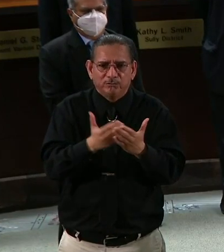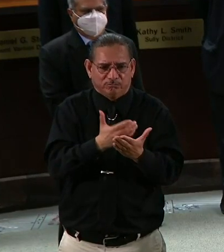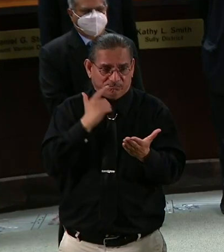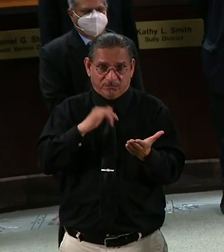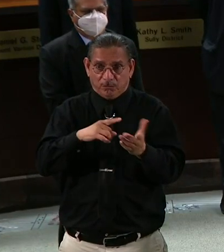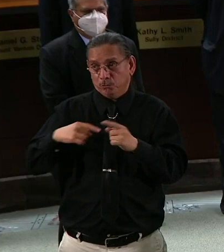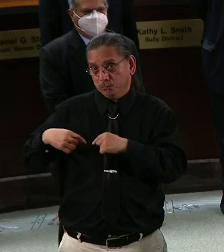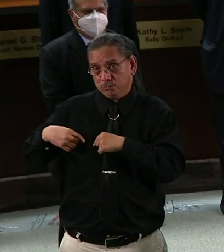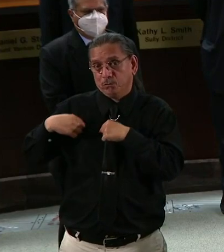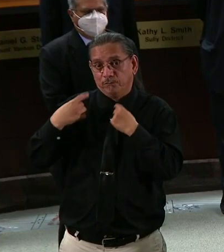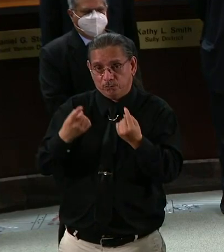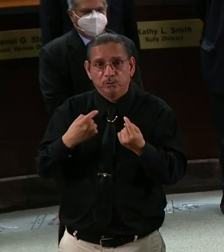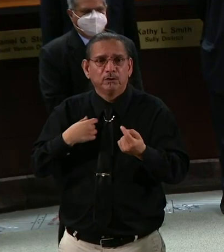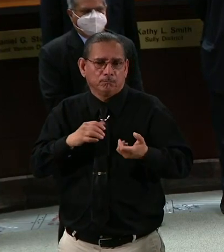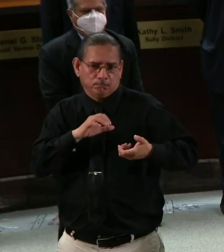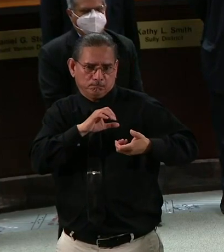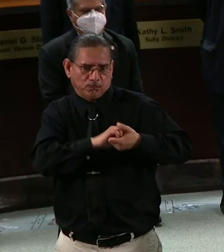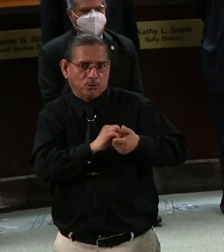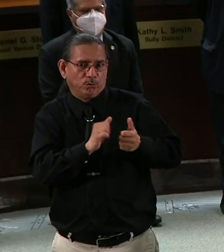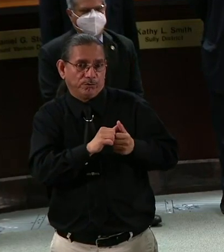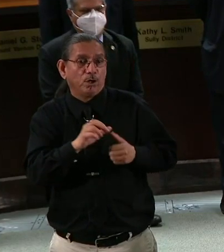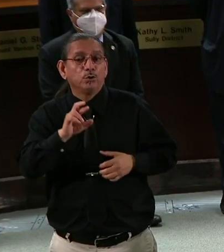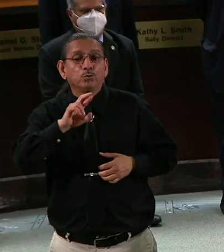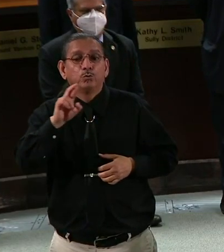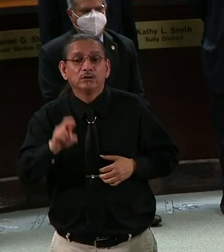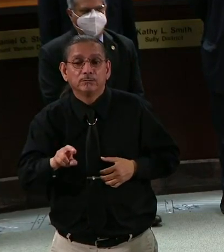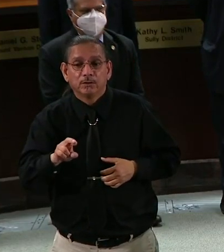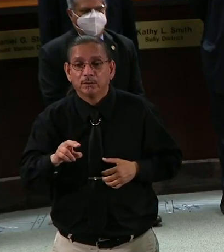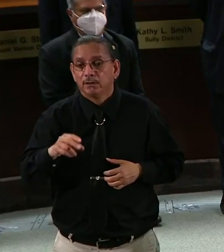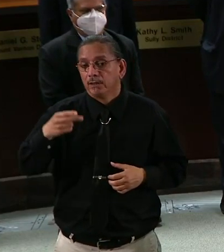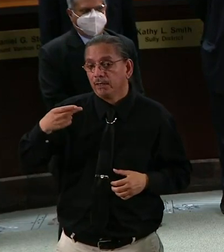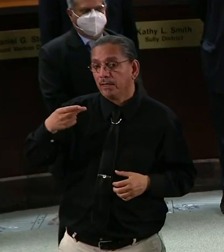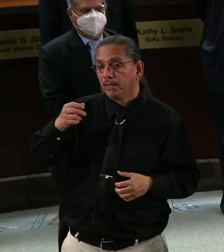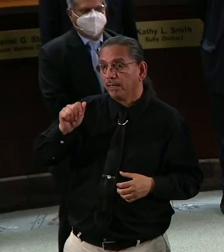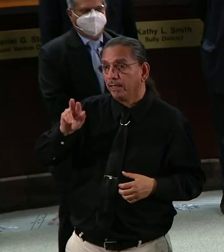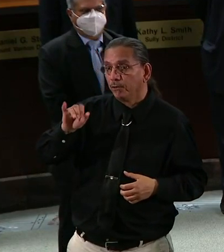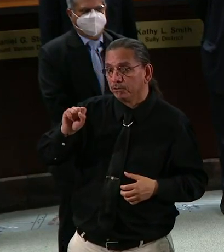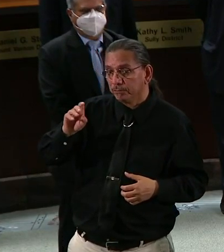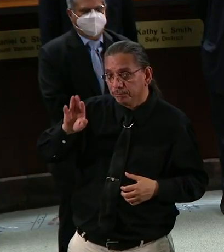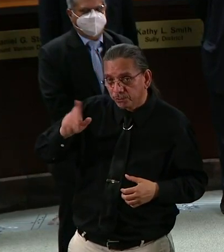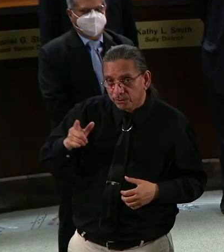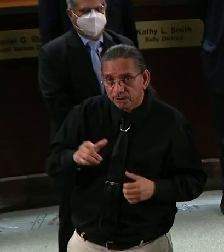LANGUAGES AT OUR OUR BEST. SO